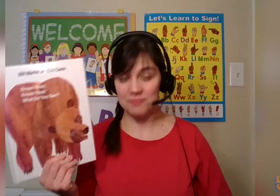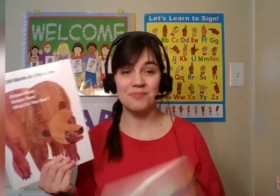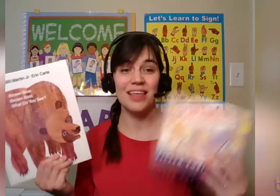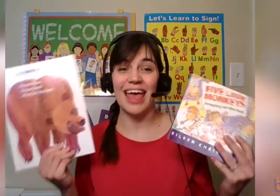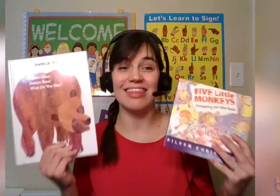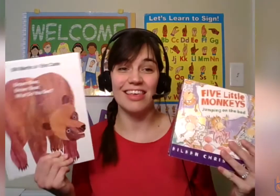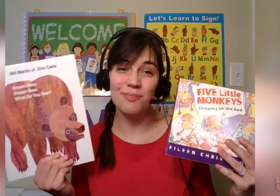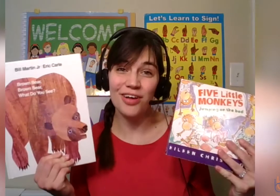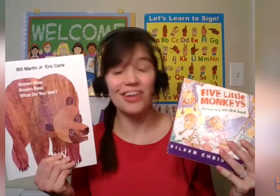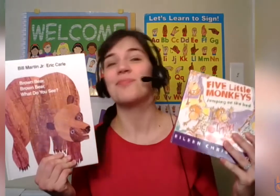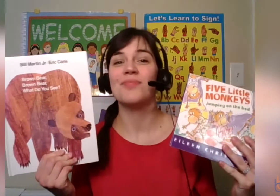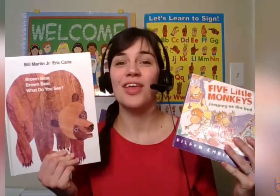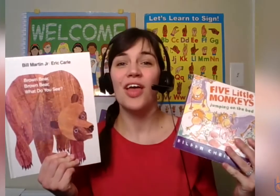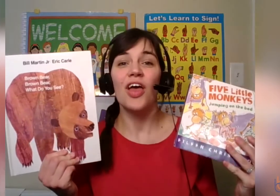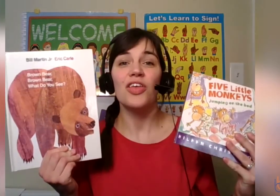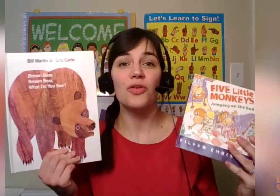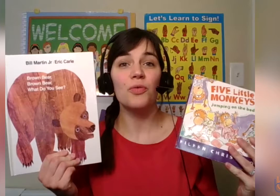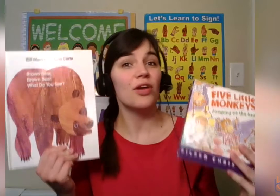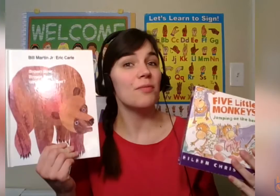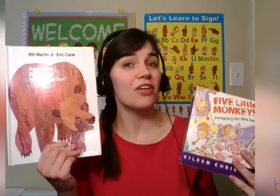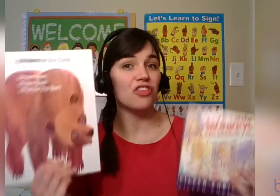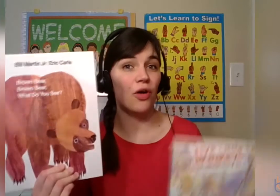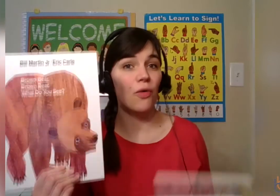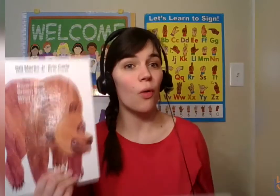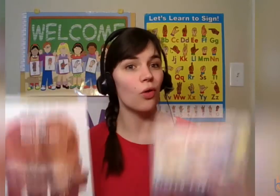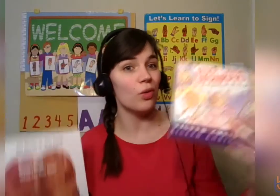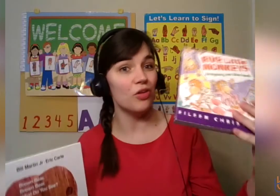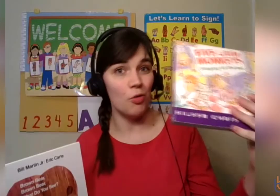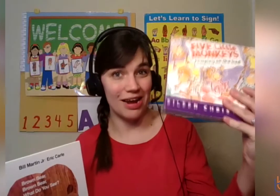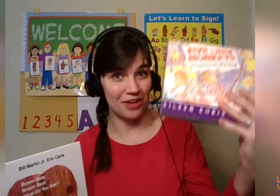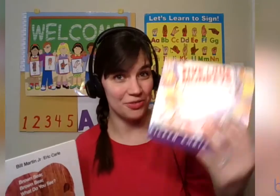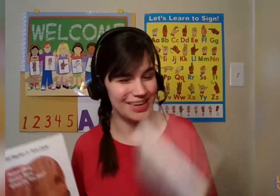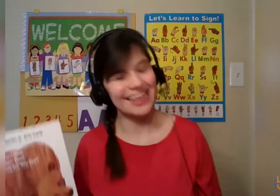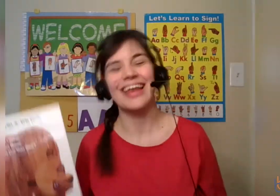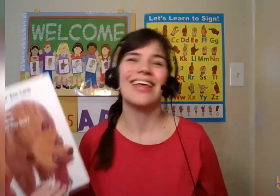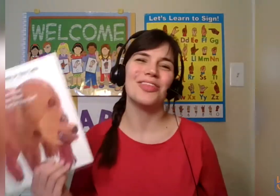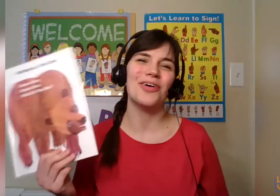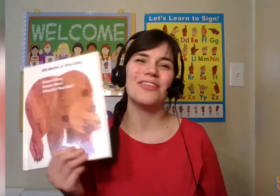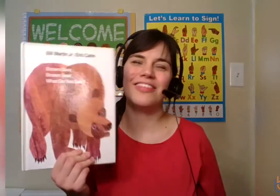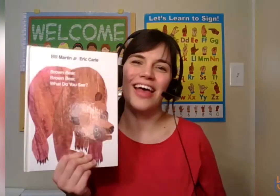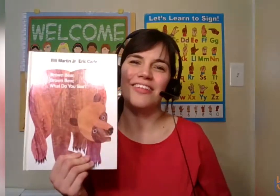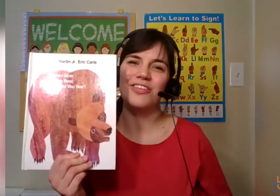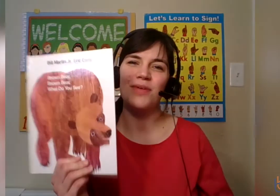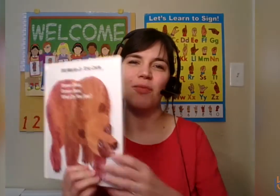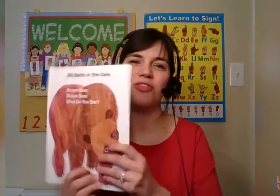this book you pretty much know or will know by next week the signs to be able